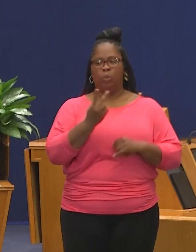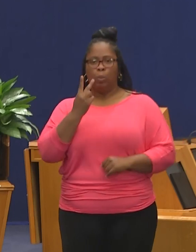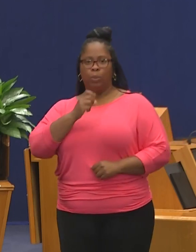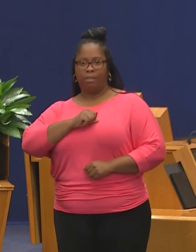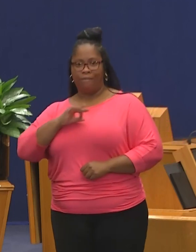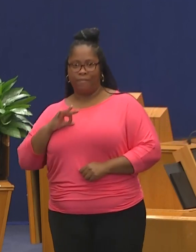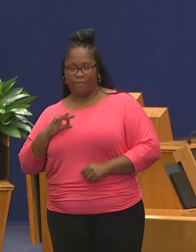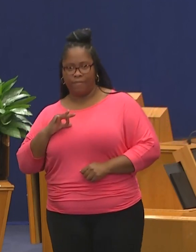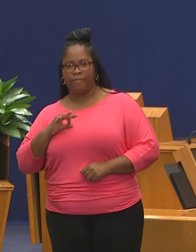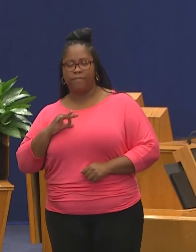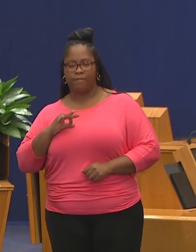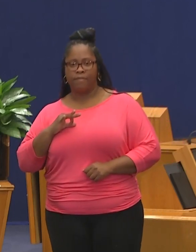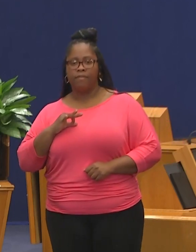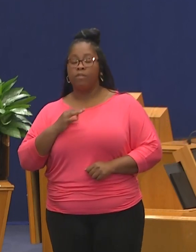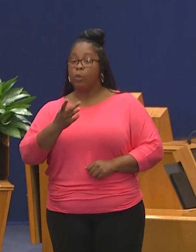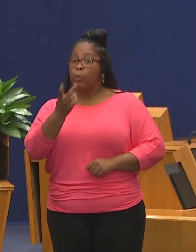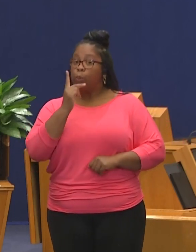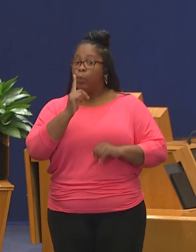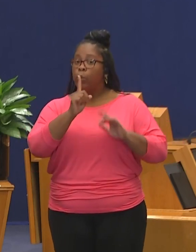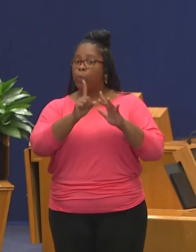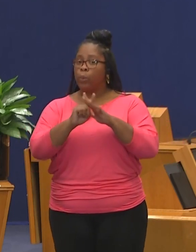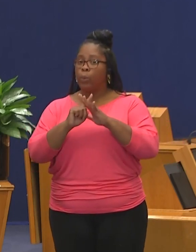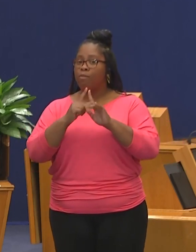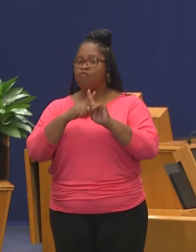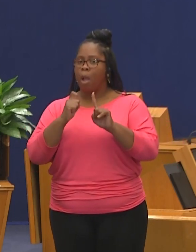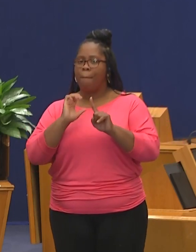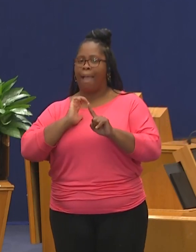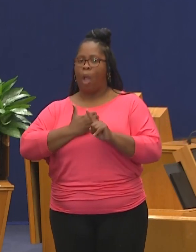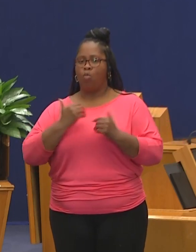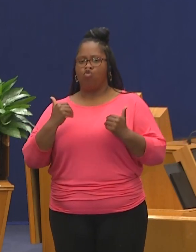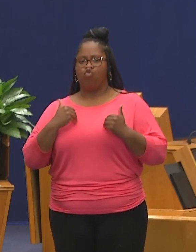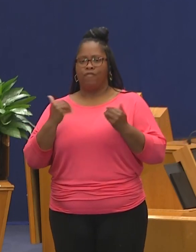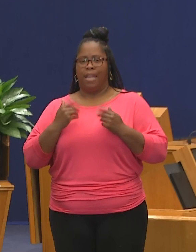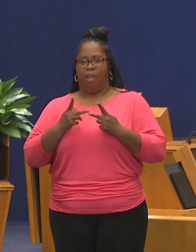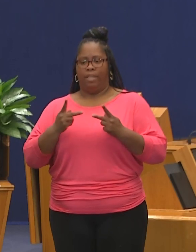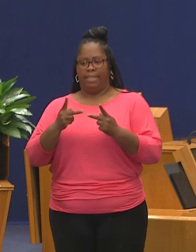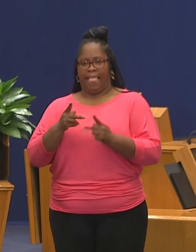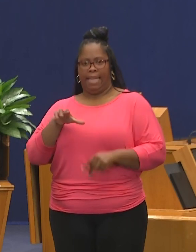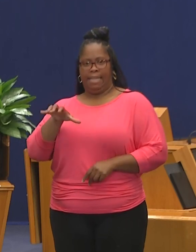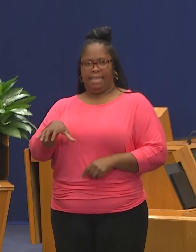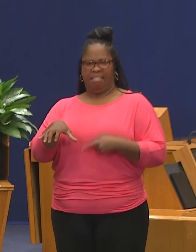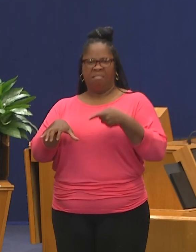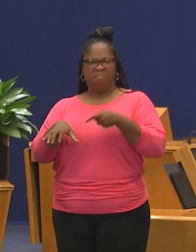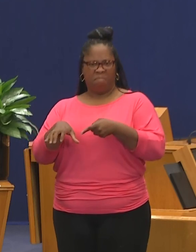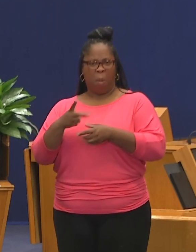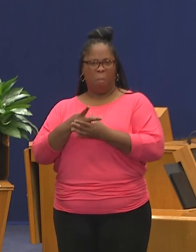THAT'S 8 INMATES AND TWO STAFF. AND THERE ARE TWO CASES AMONG